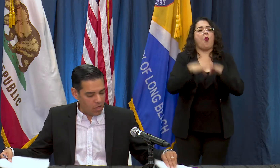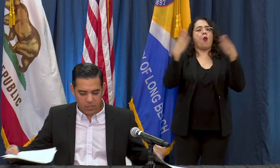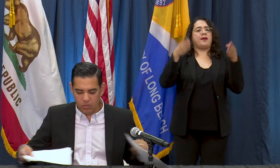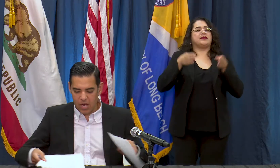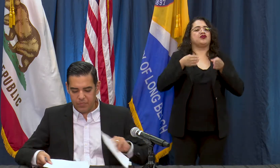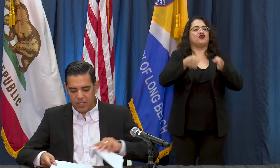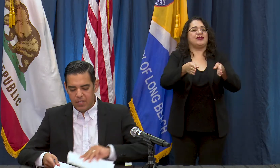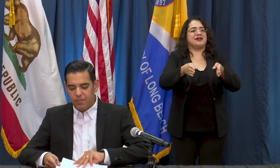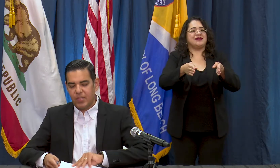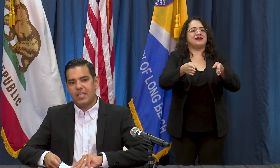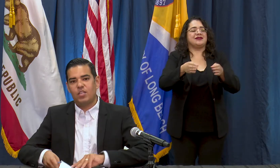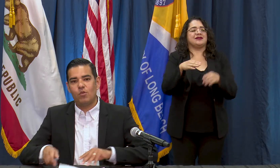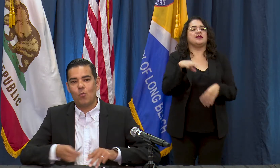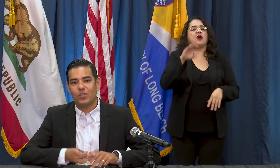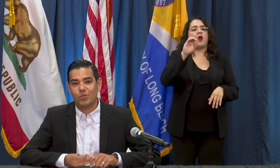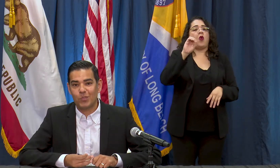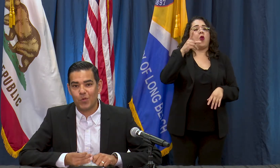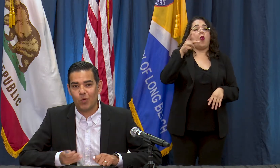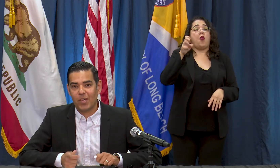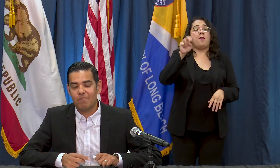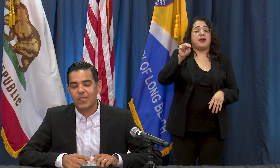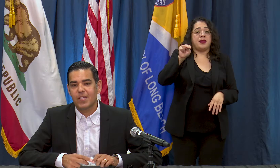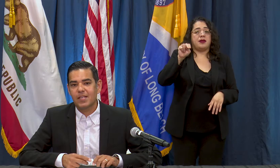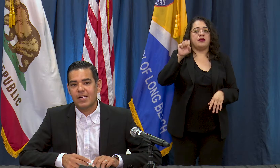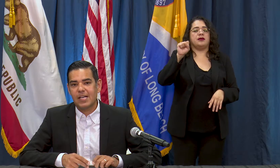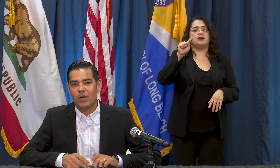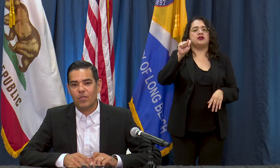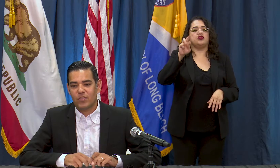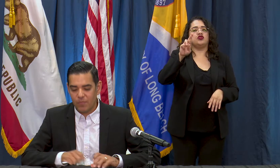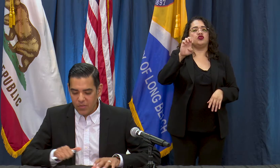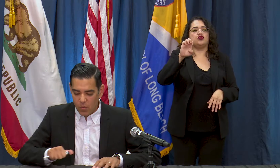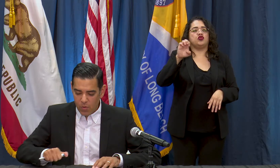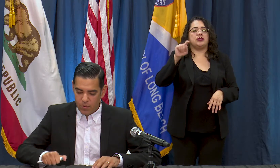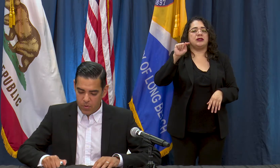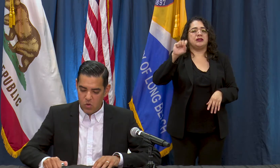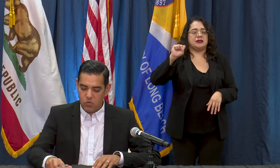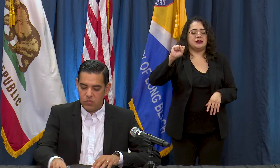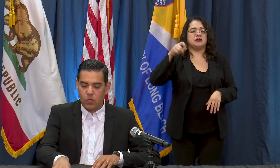also adopted a new Open Streets Program. This is something that we proposed to